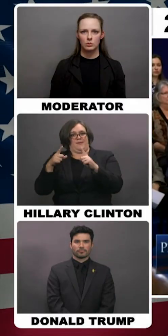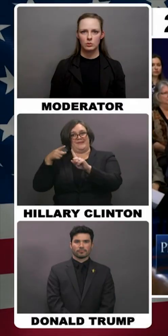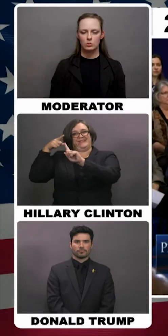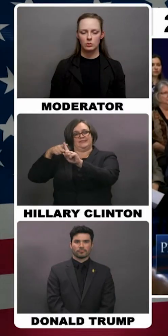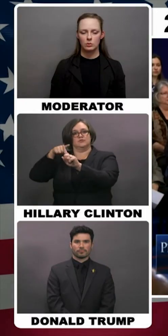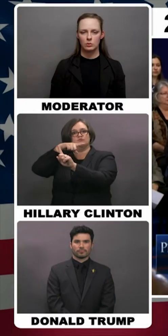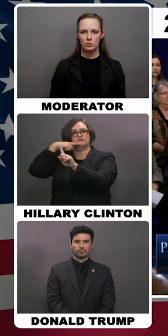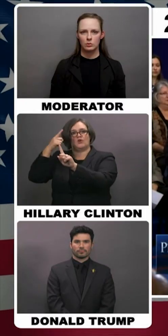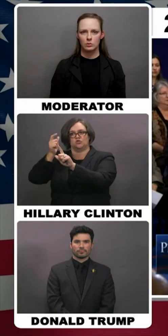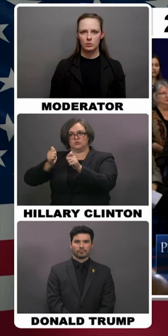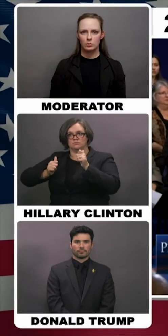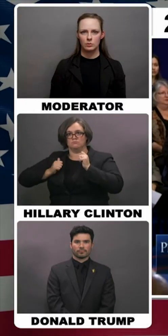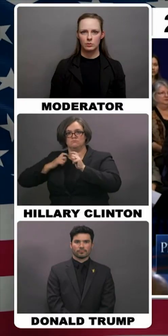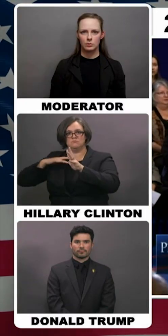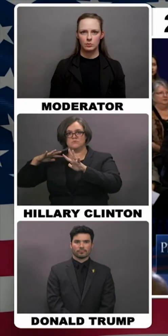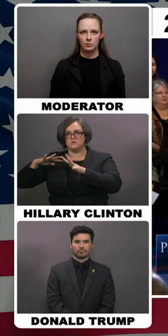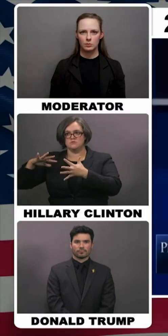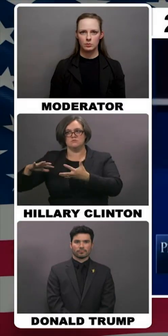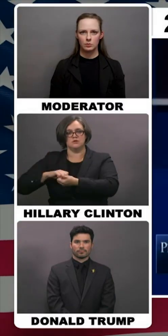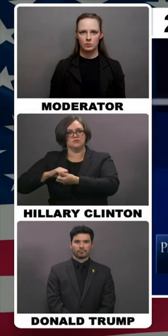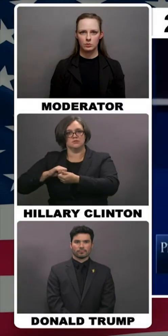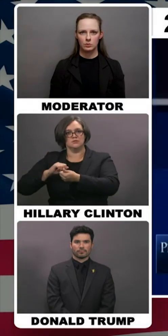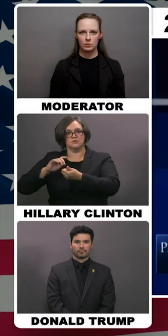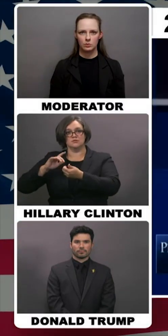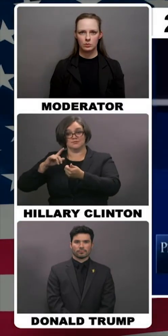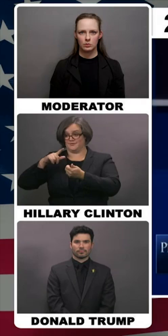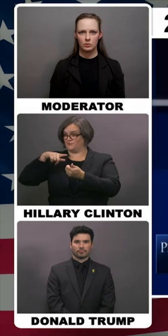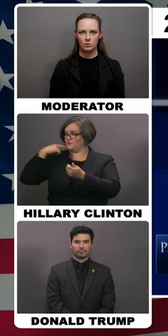Russia has decided that it's all in, in Syria,